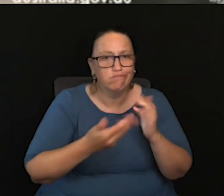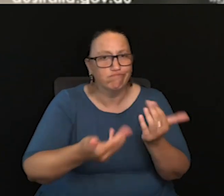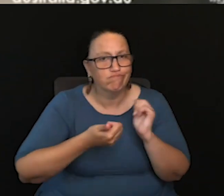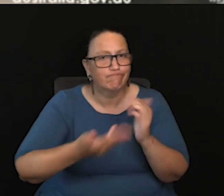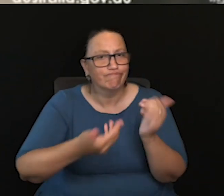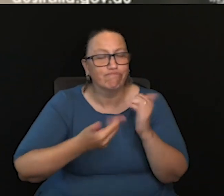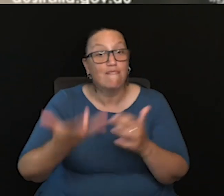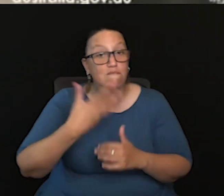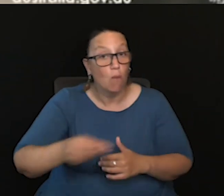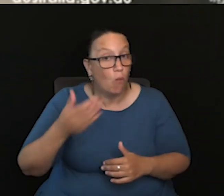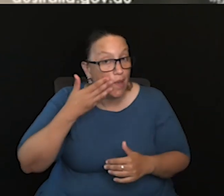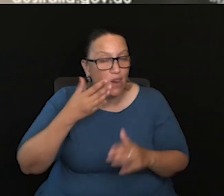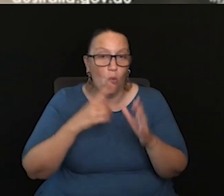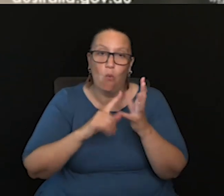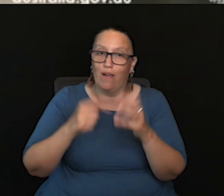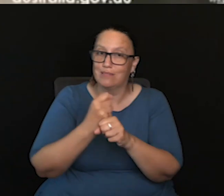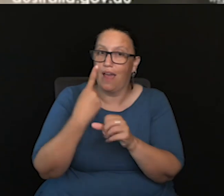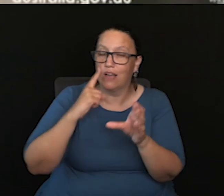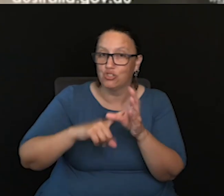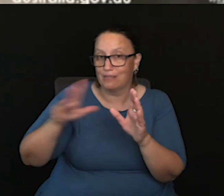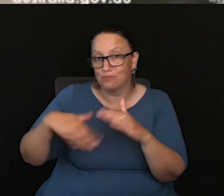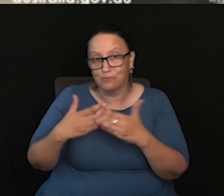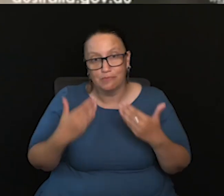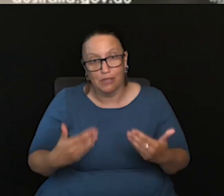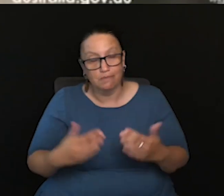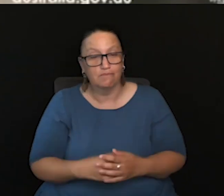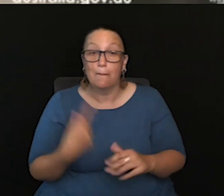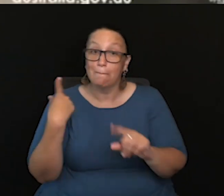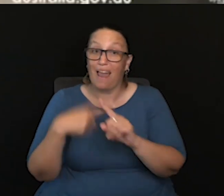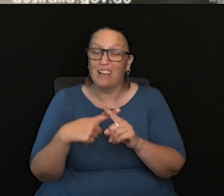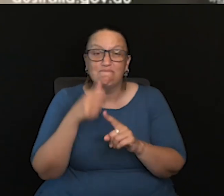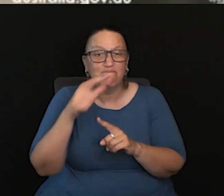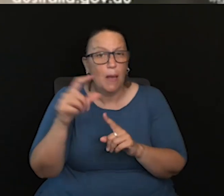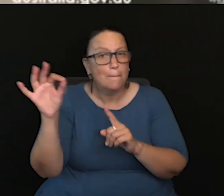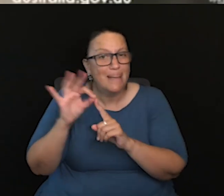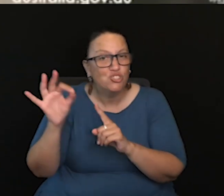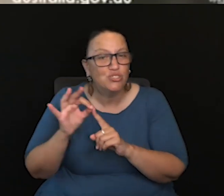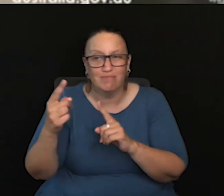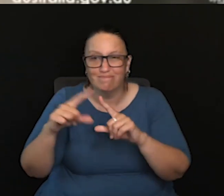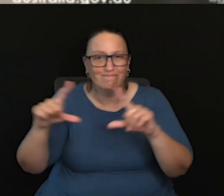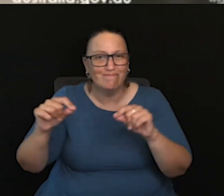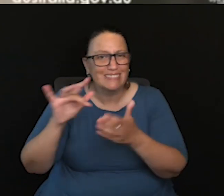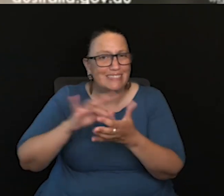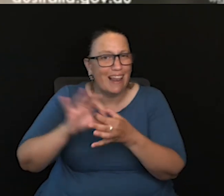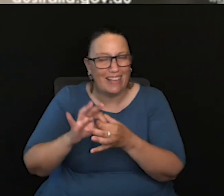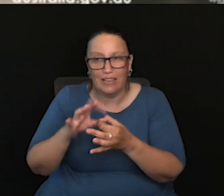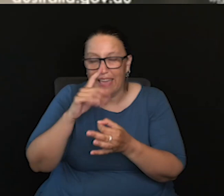since August of last year, and the pharmacies program, the concessional rapid antigen test program,